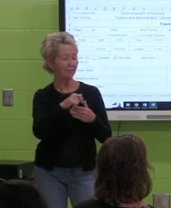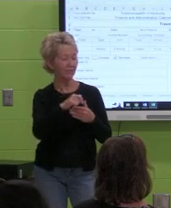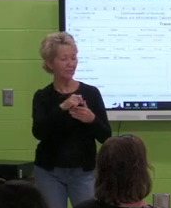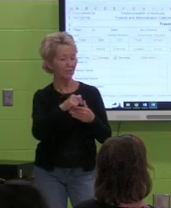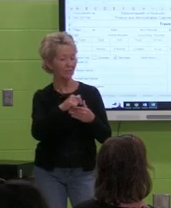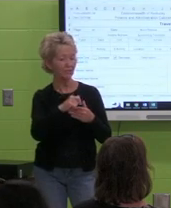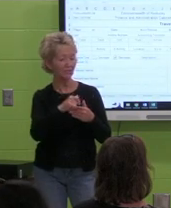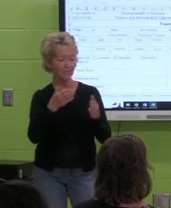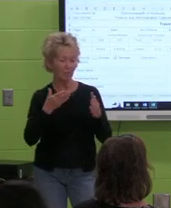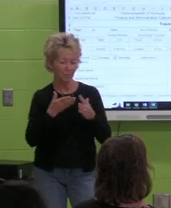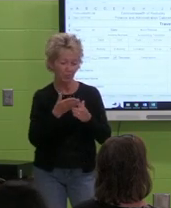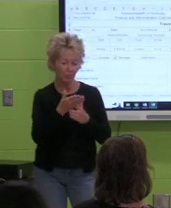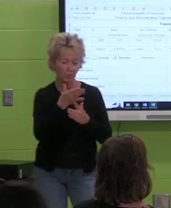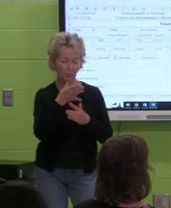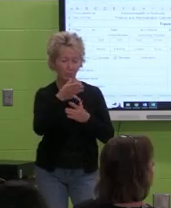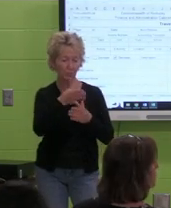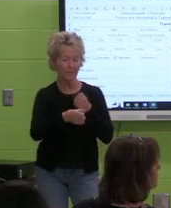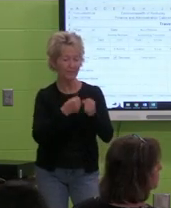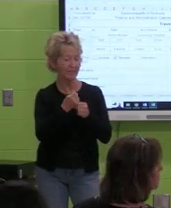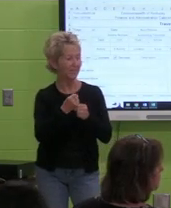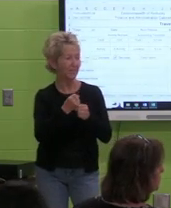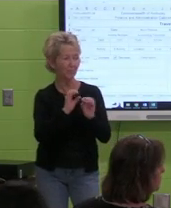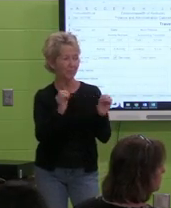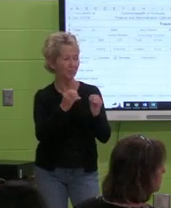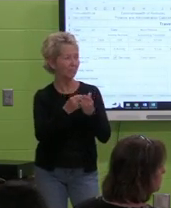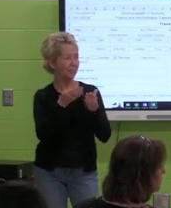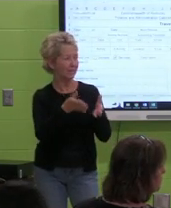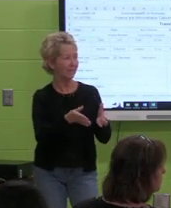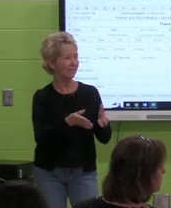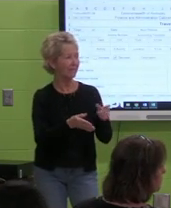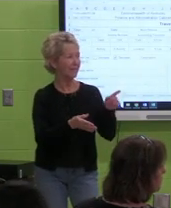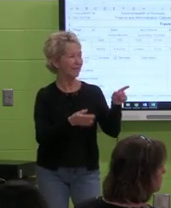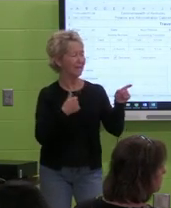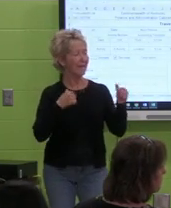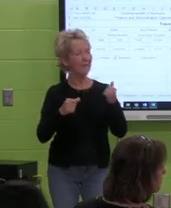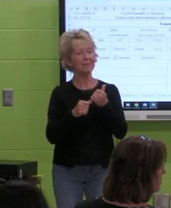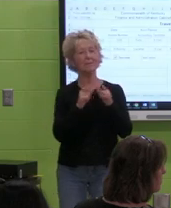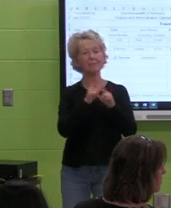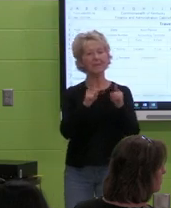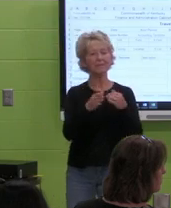nothing for the rest of the year I say I'm just an assistant but no matter who I ask because we